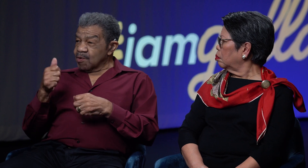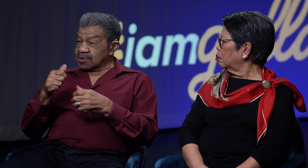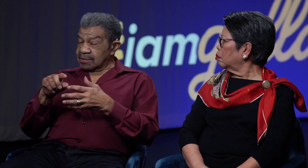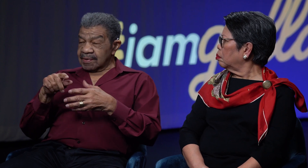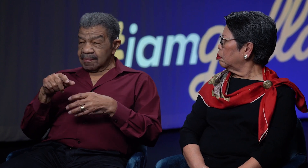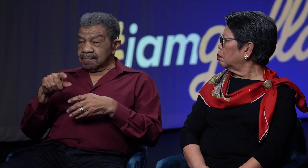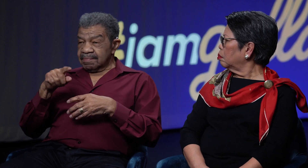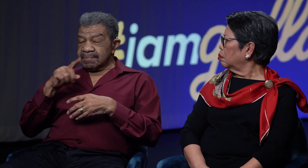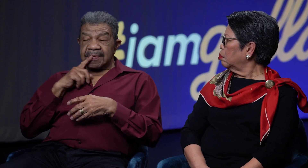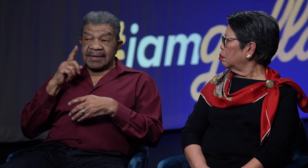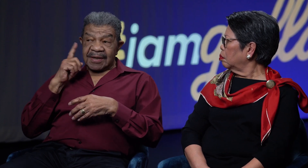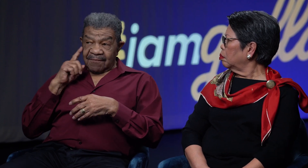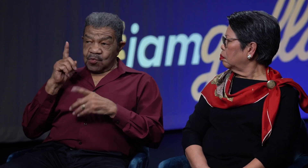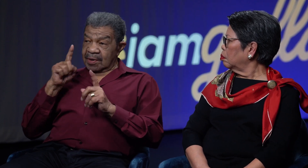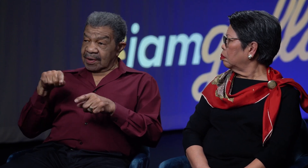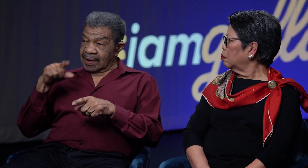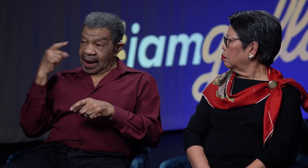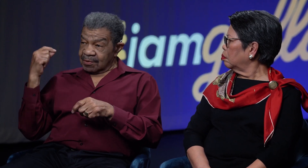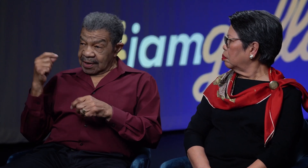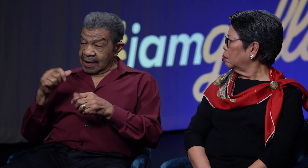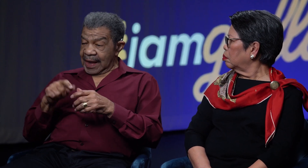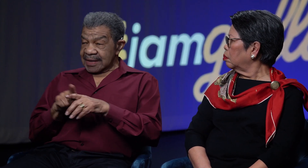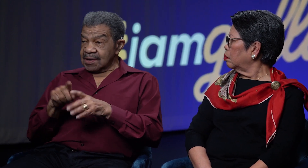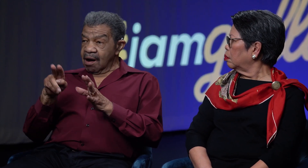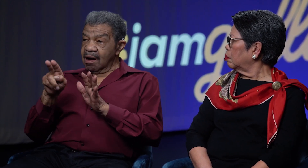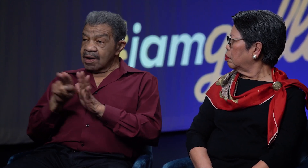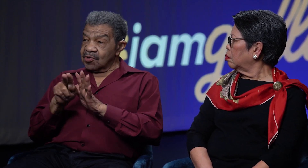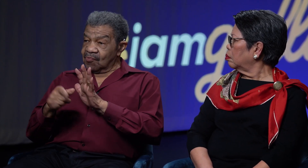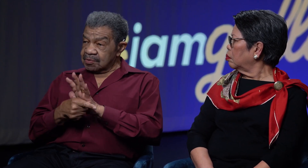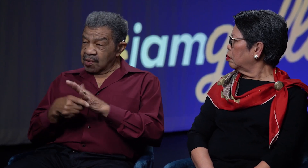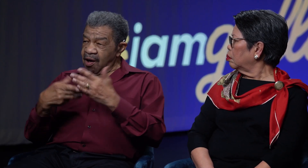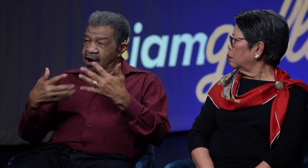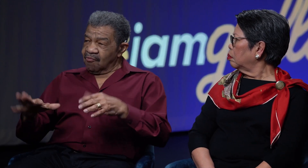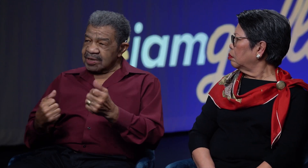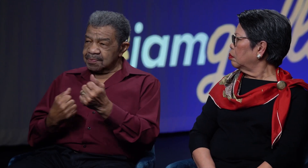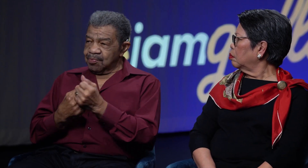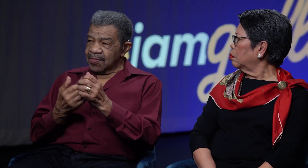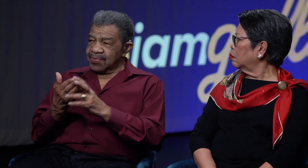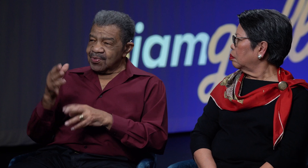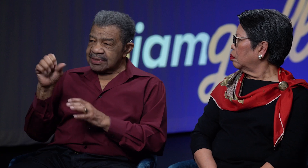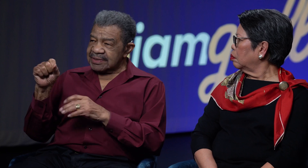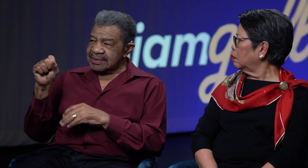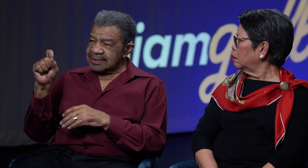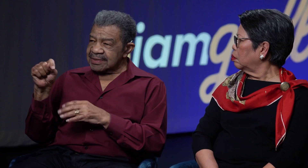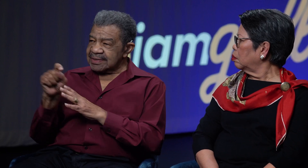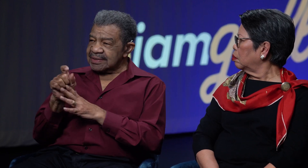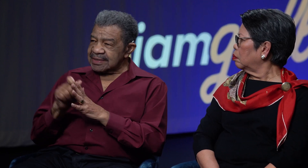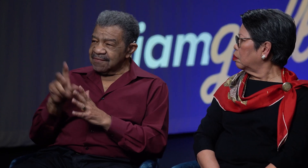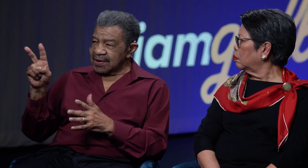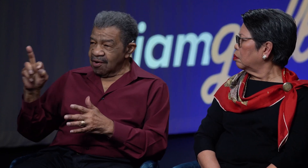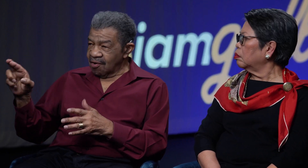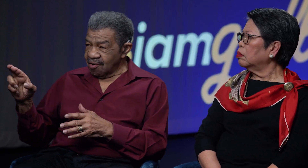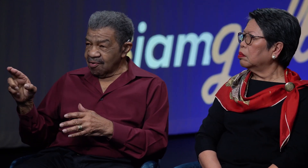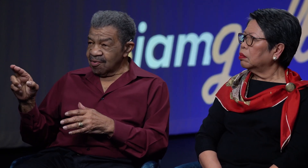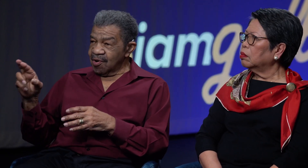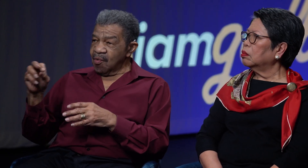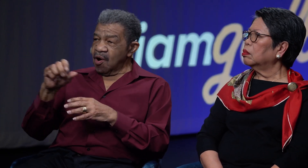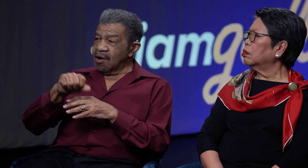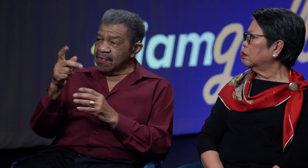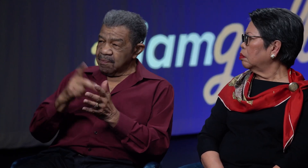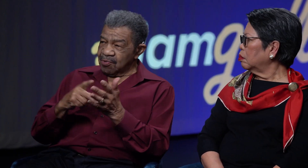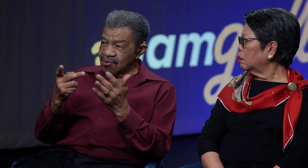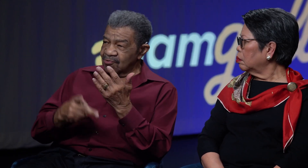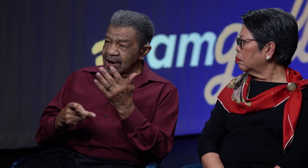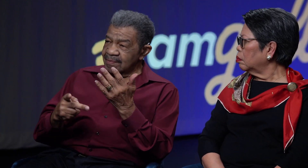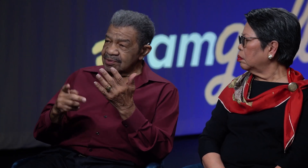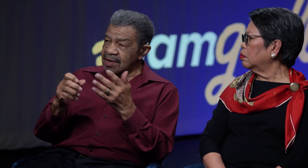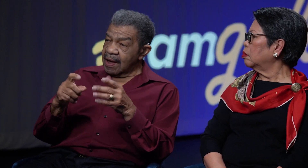that go to Gallaudet are already supported through state VR programs.